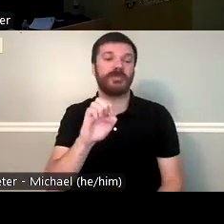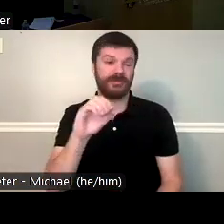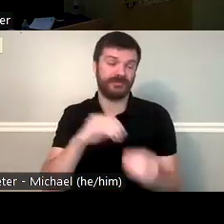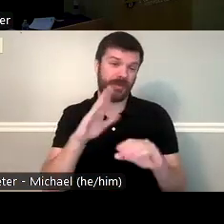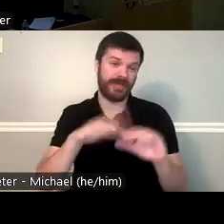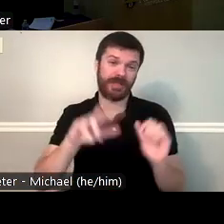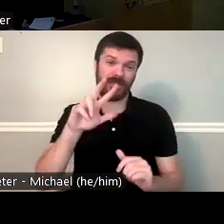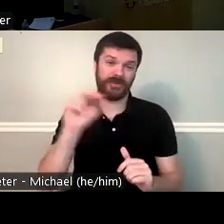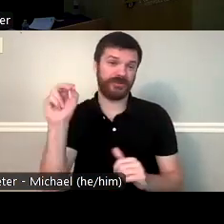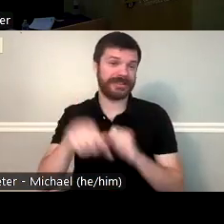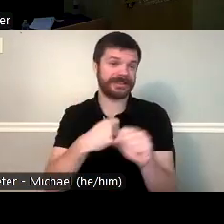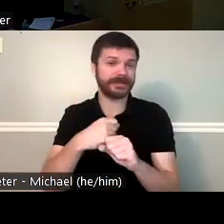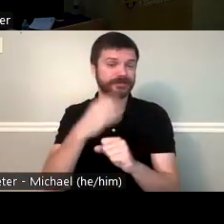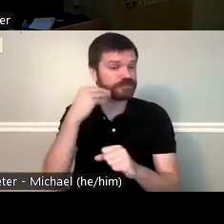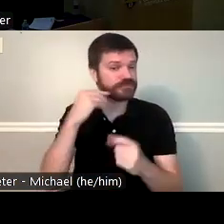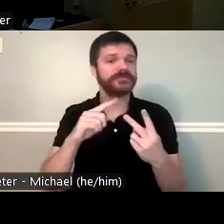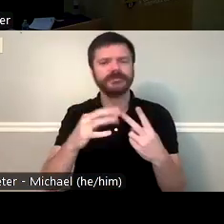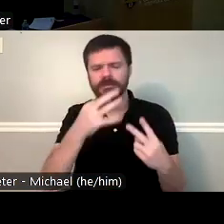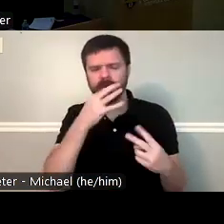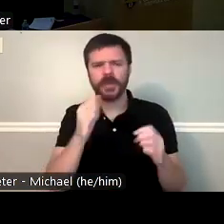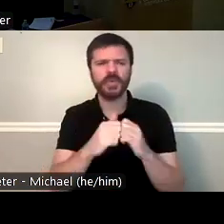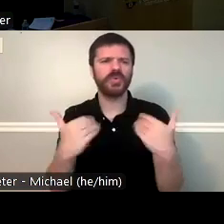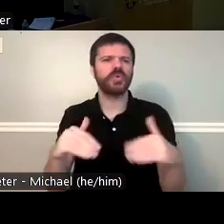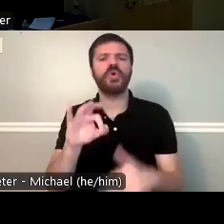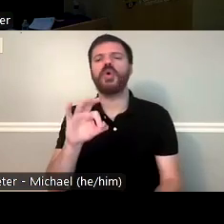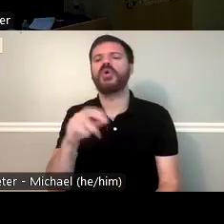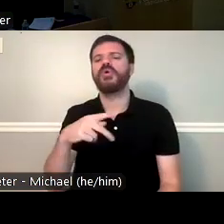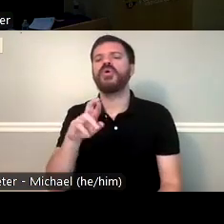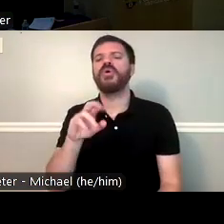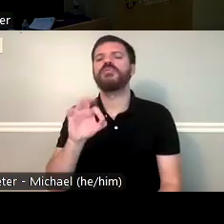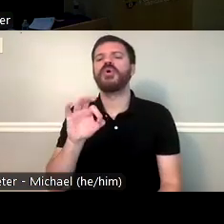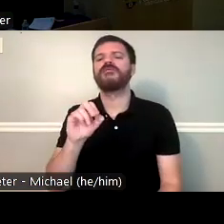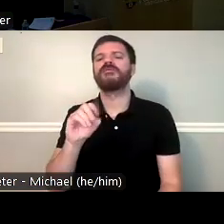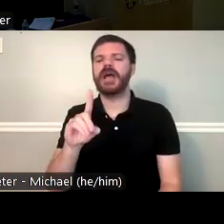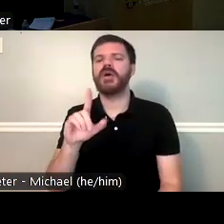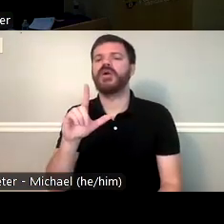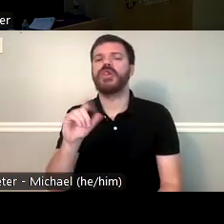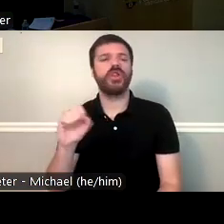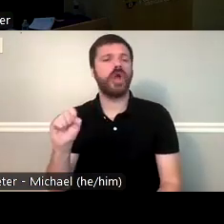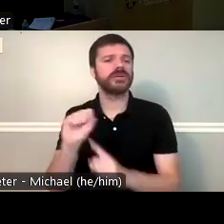and expertise with profound loss situations and complicated bereavement her resilience-oriented